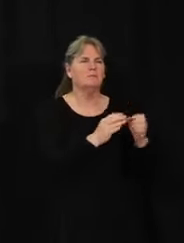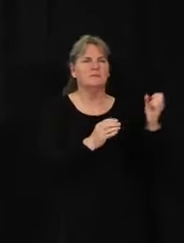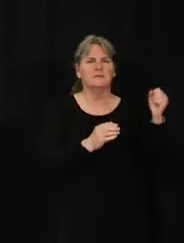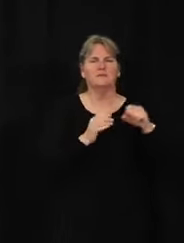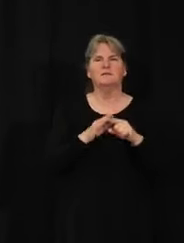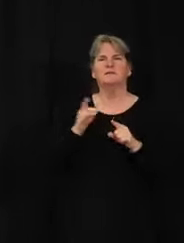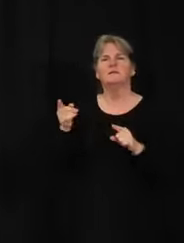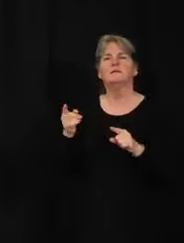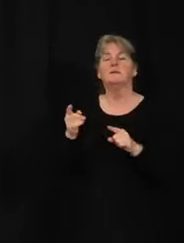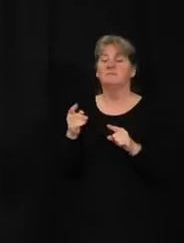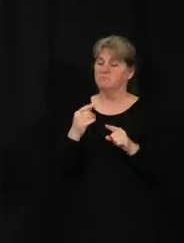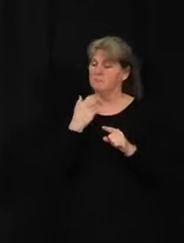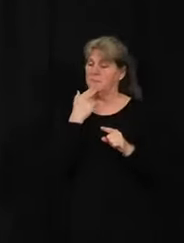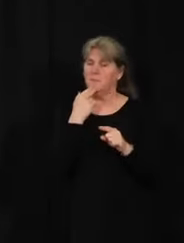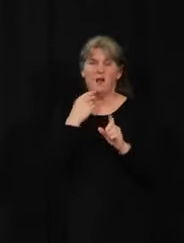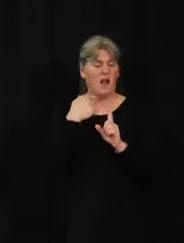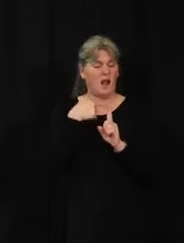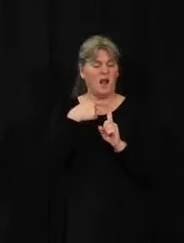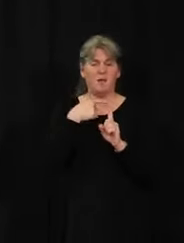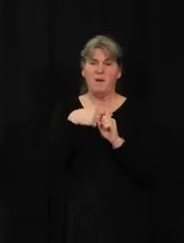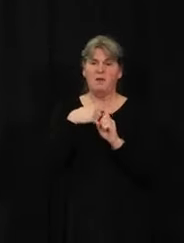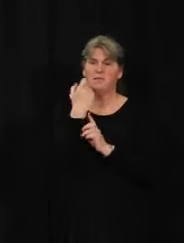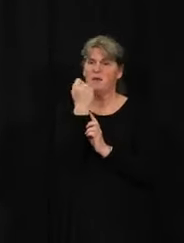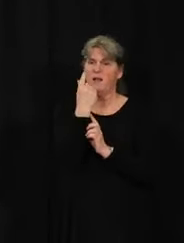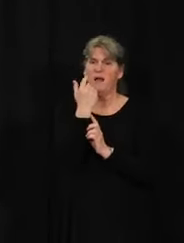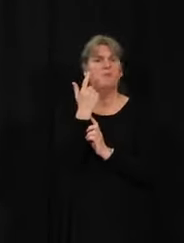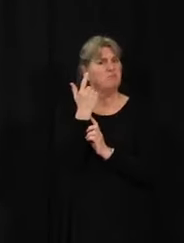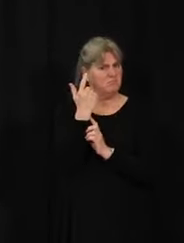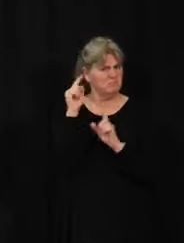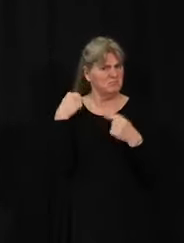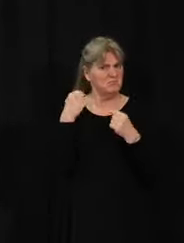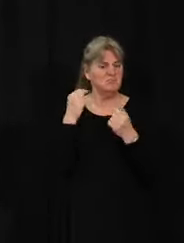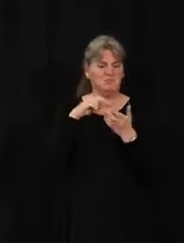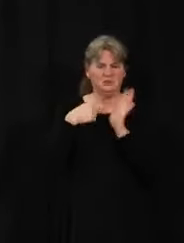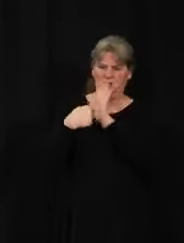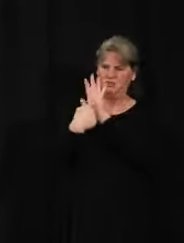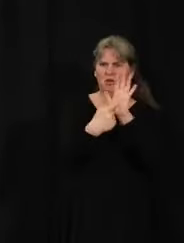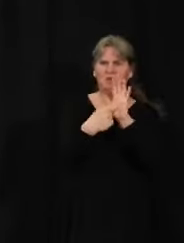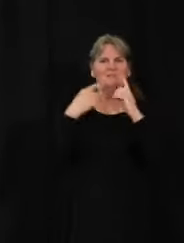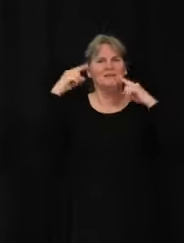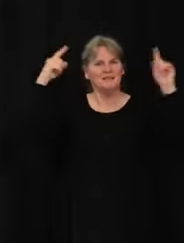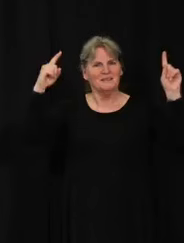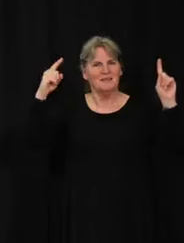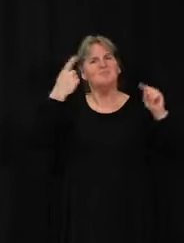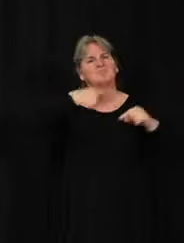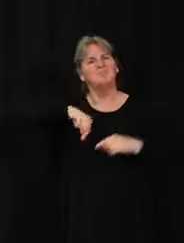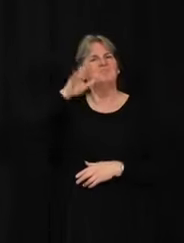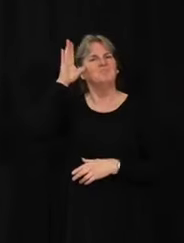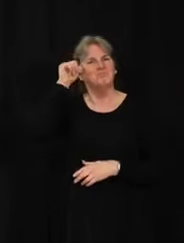Our low case count shows that the approach is effective and we must remain vigilant as we look